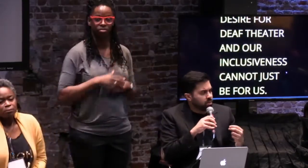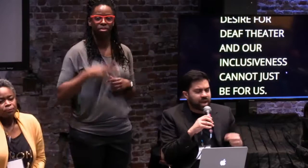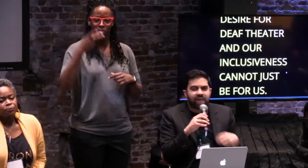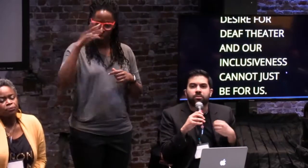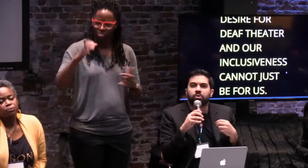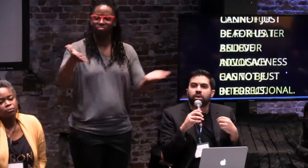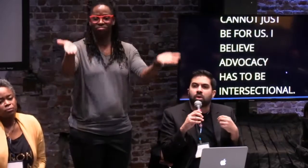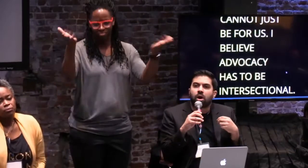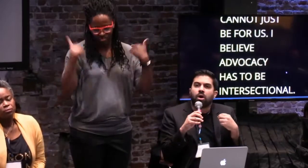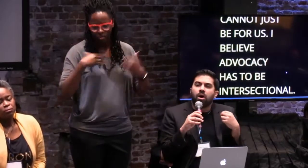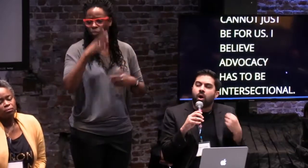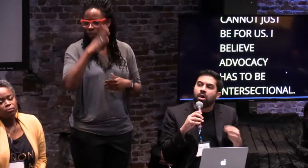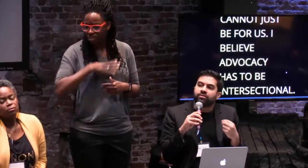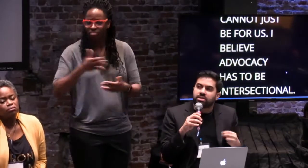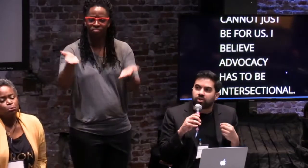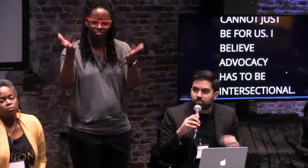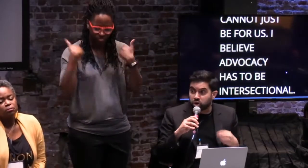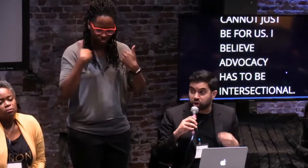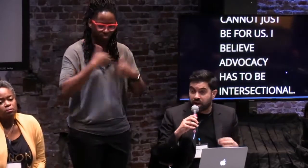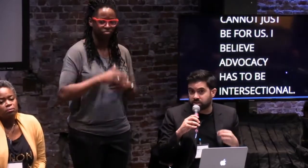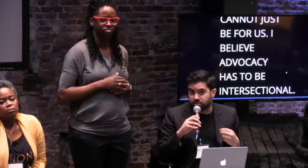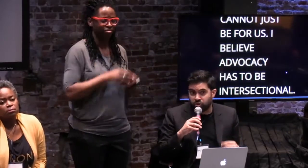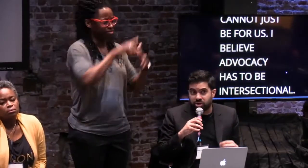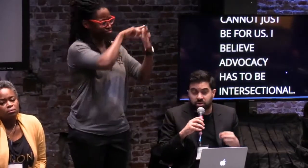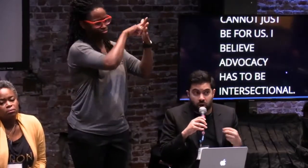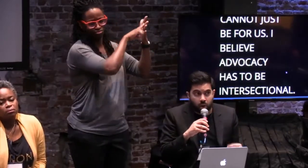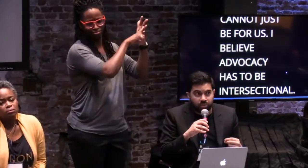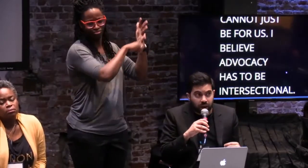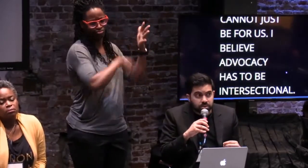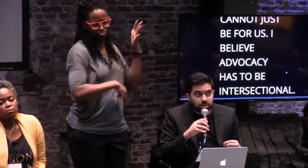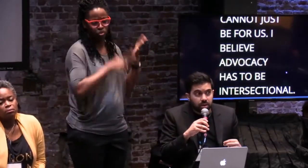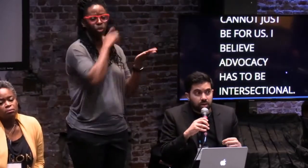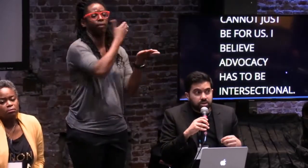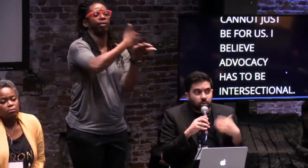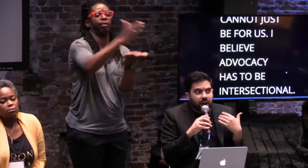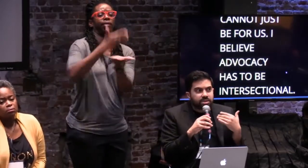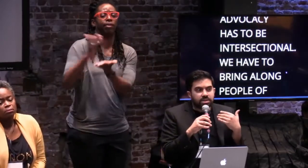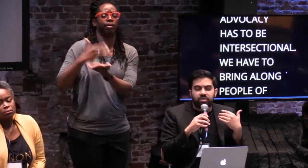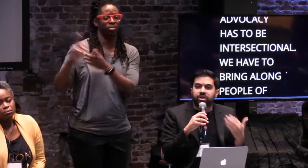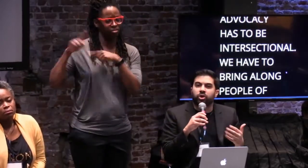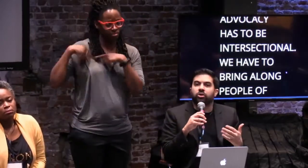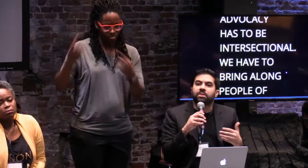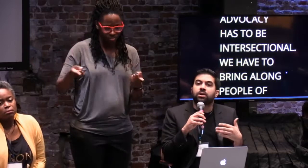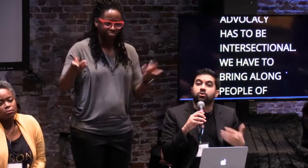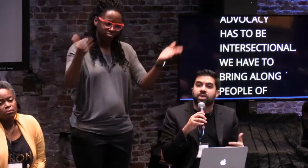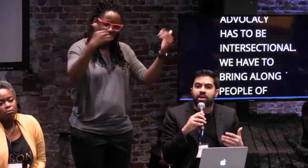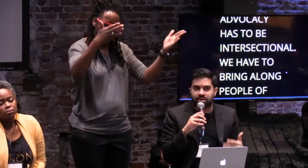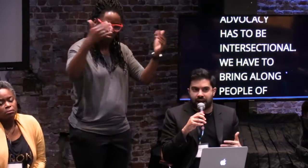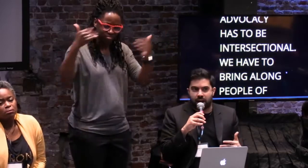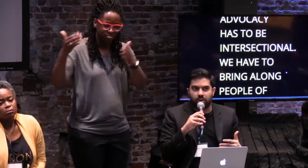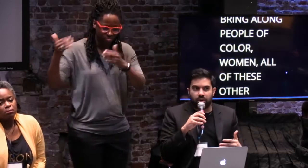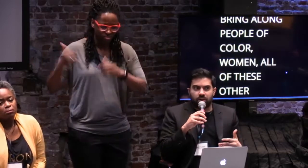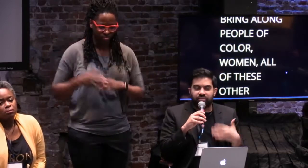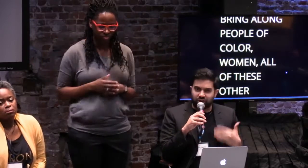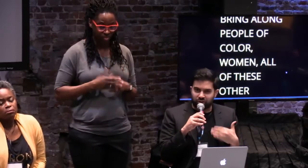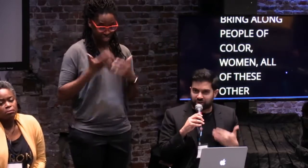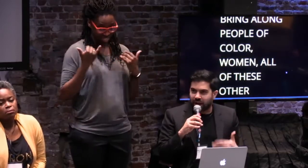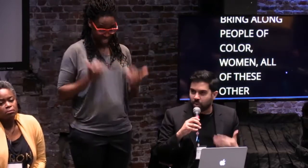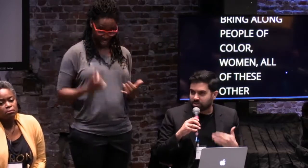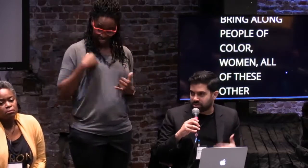that we have to bring along all of these other marginalized communities along with us. So when I see theater being created now, the theater that I wanna see,